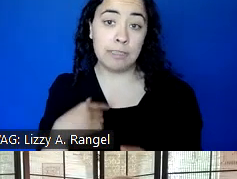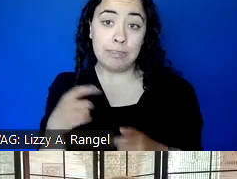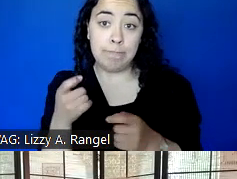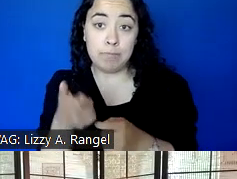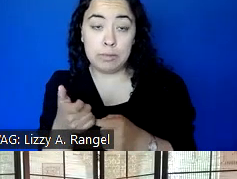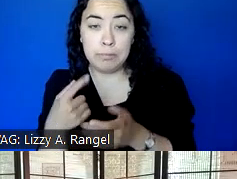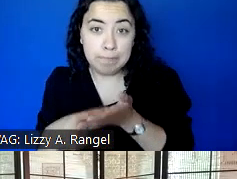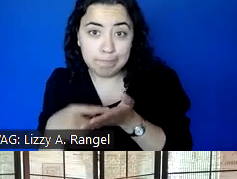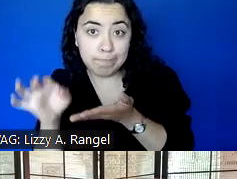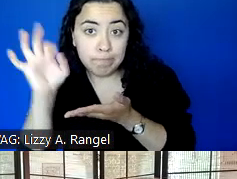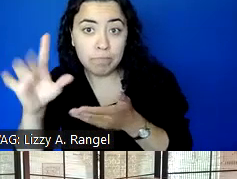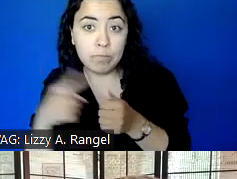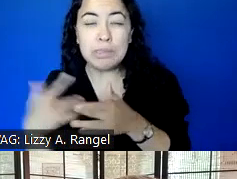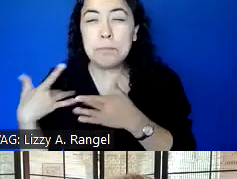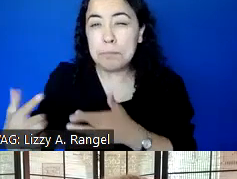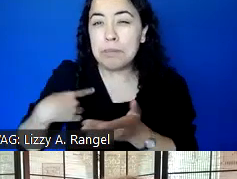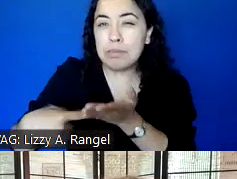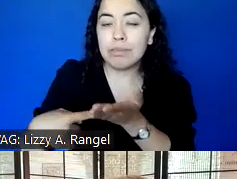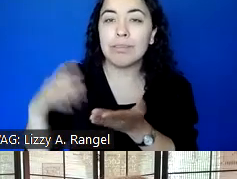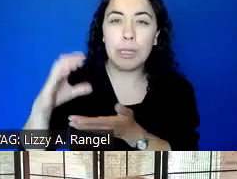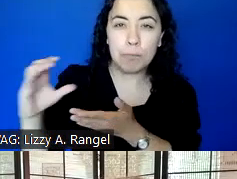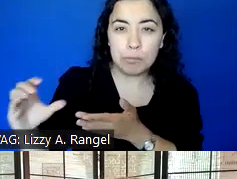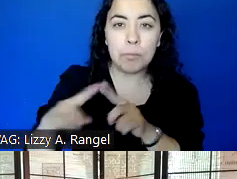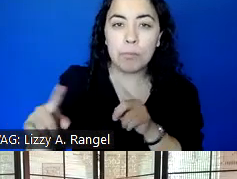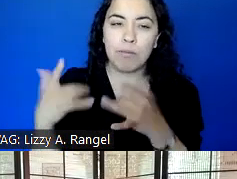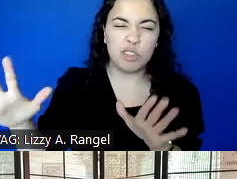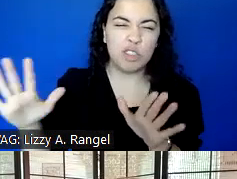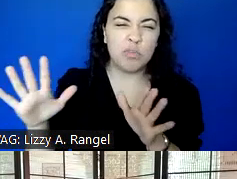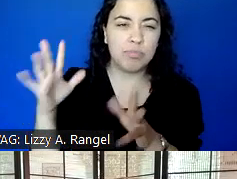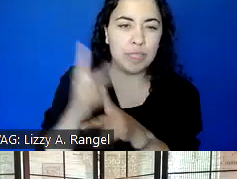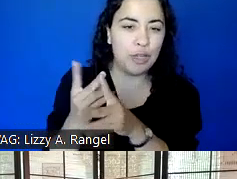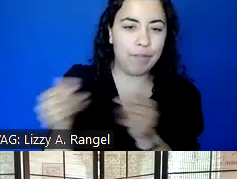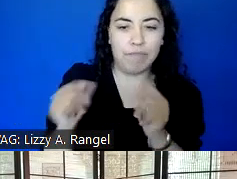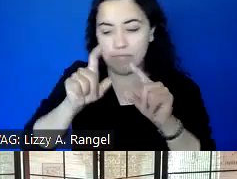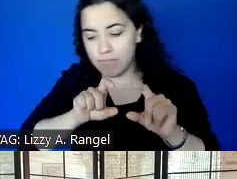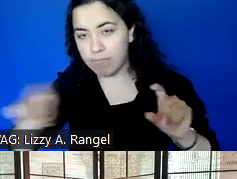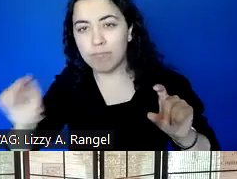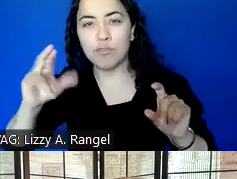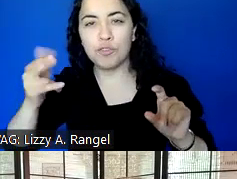And now I would like to turn today's program over to our presenter, AmyJune Hineline.